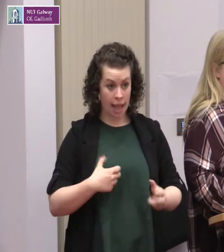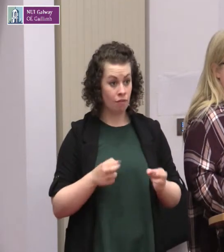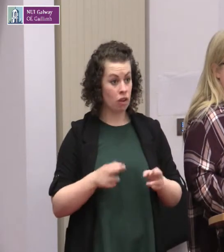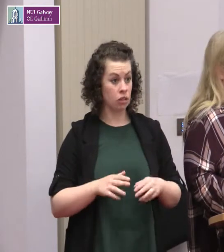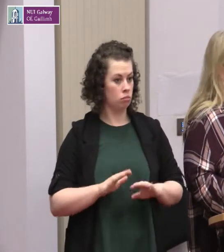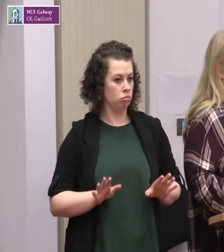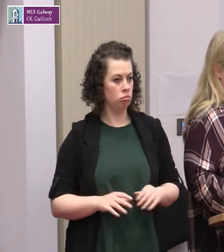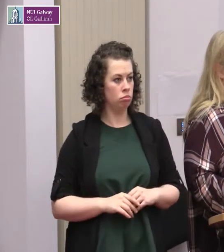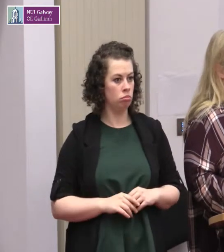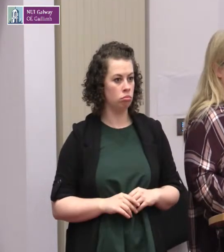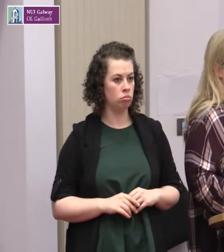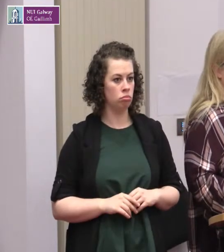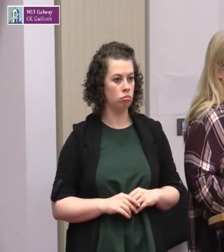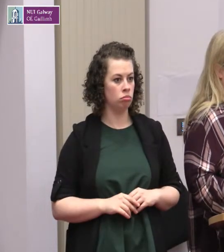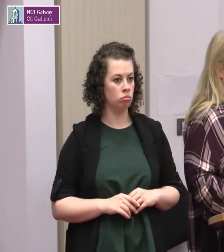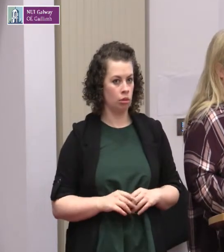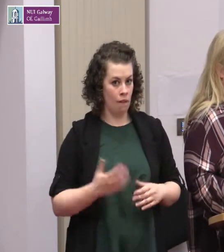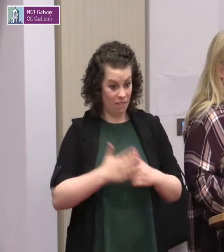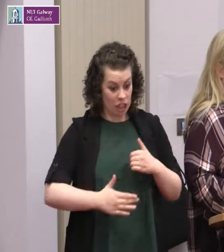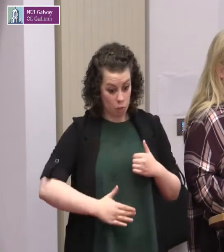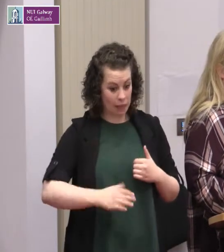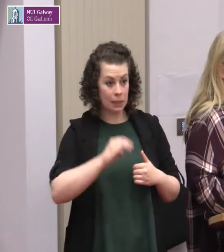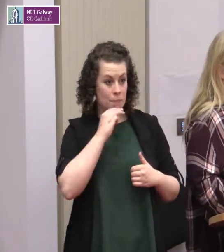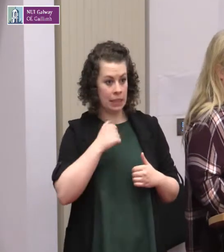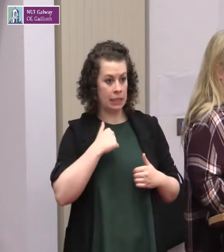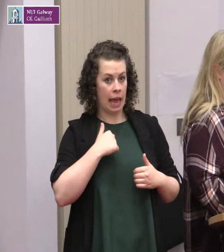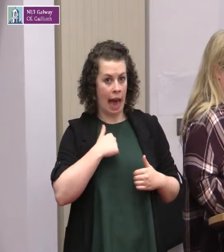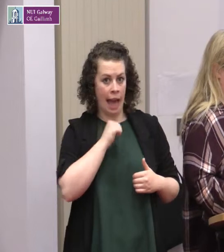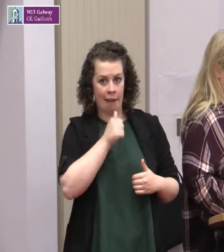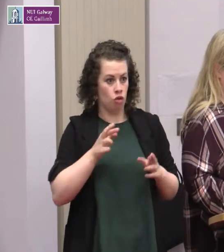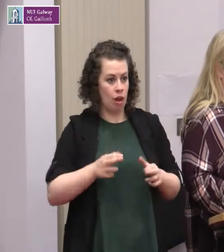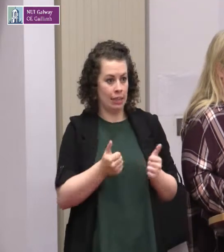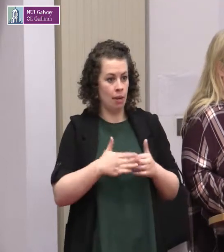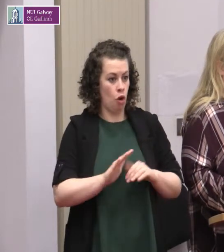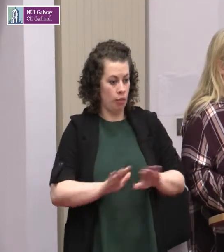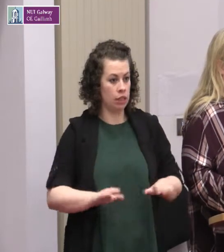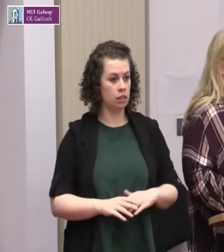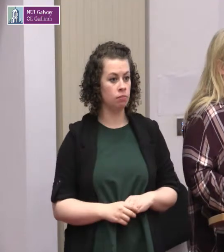pregnant, the choice was made for you. You didn't get a choice to raise your own child.